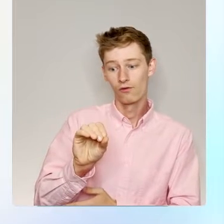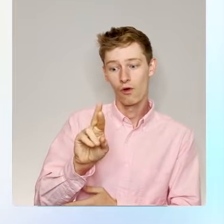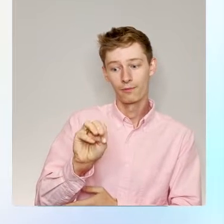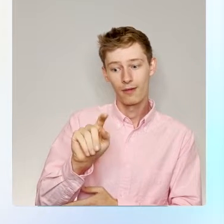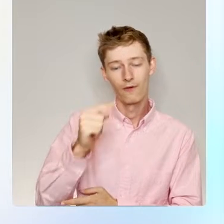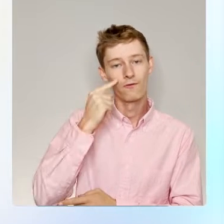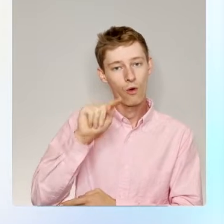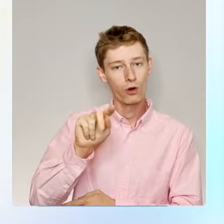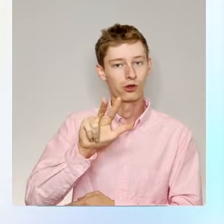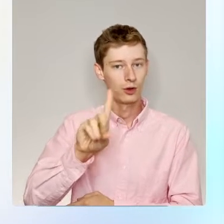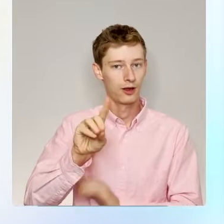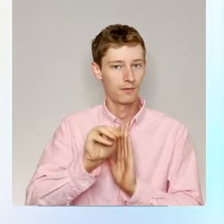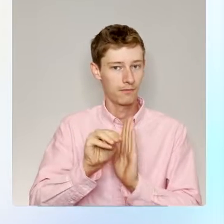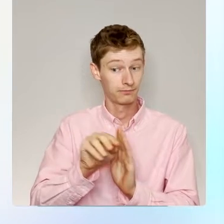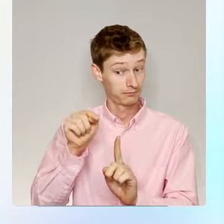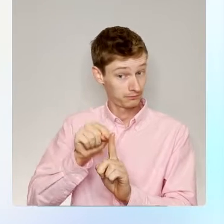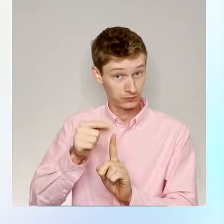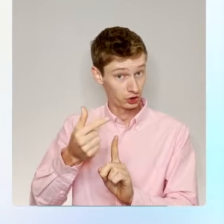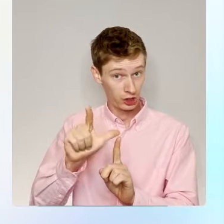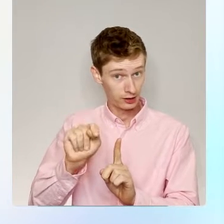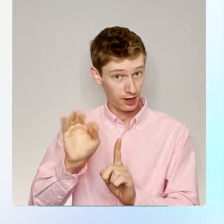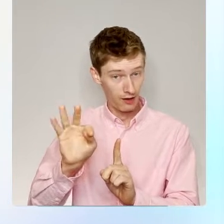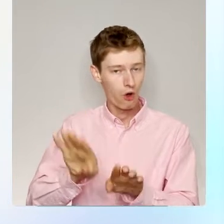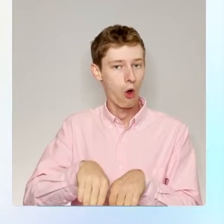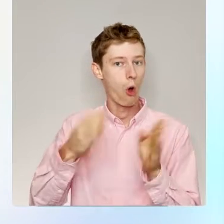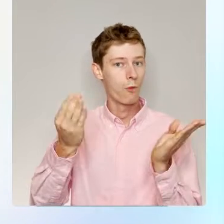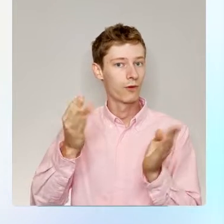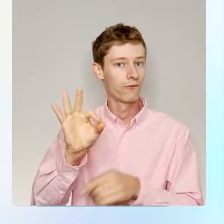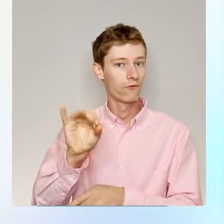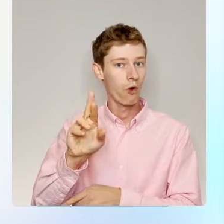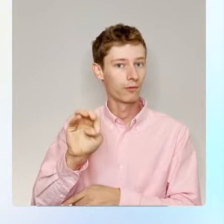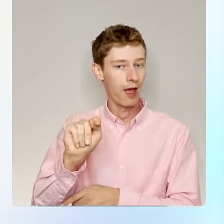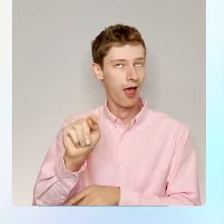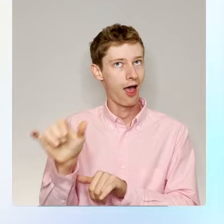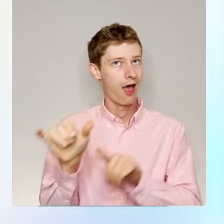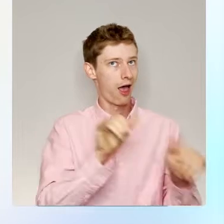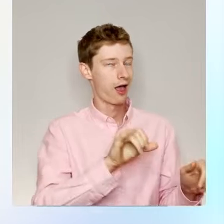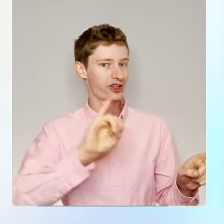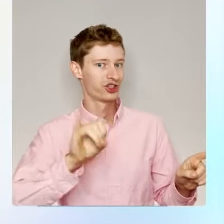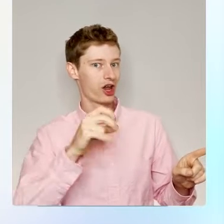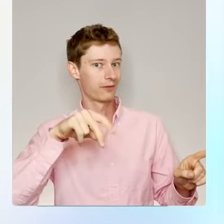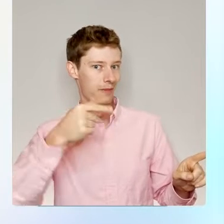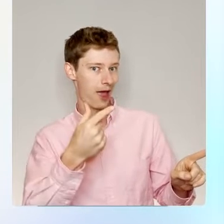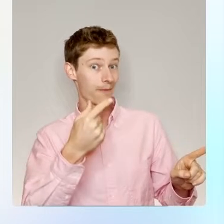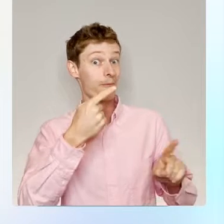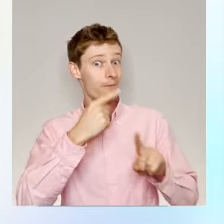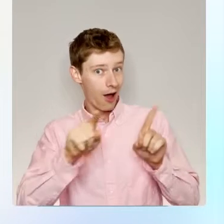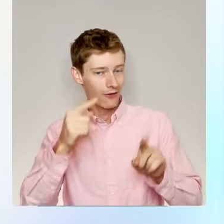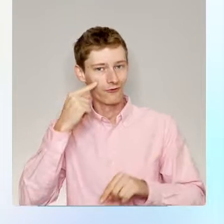optimized for small file size and fast runtime processing by applications that use them.